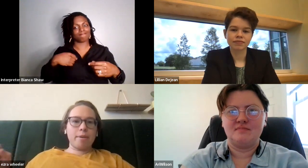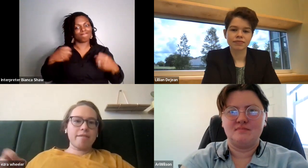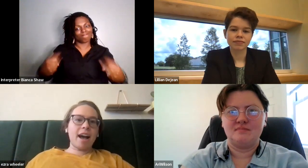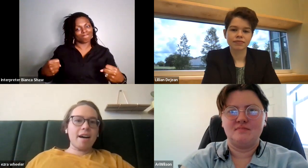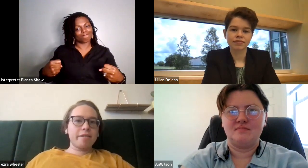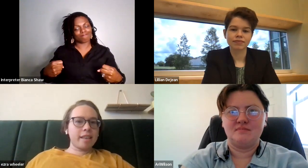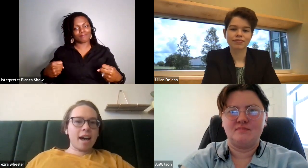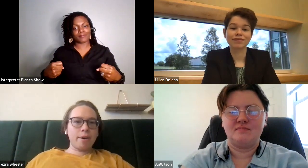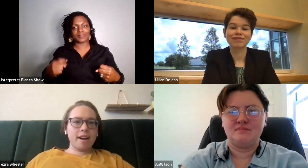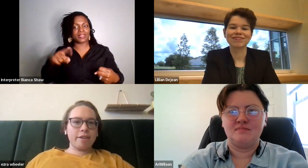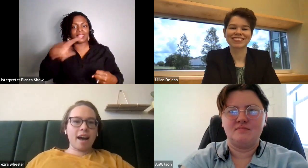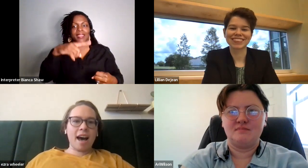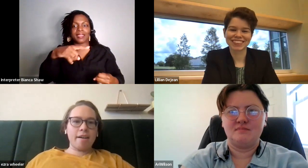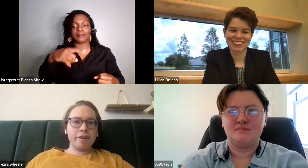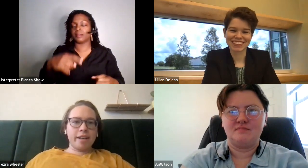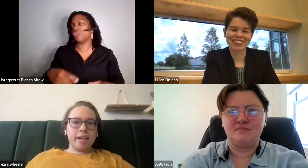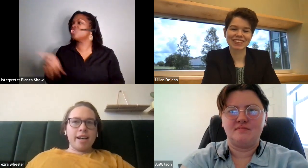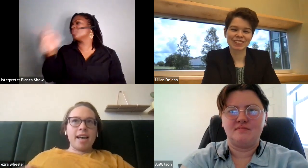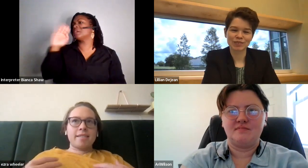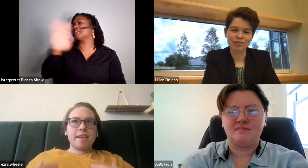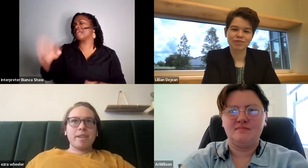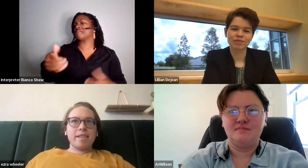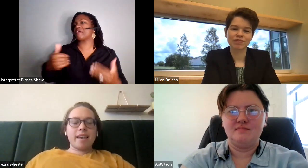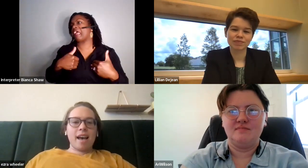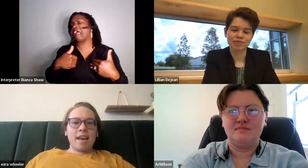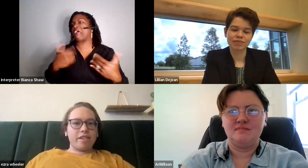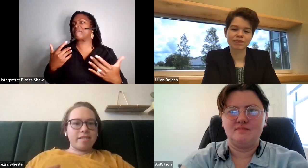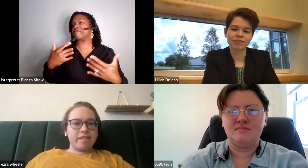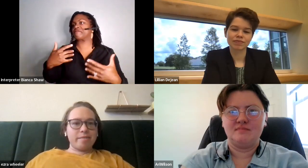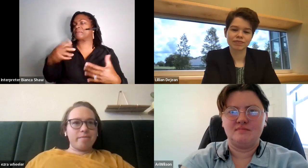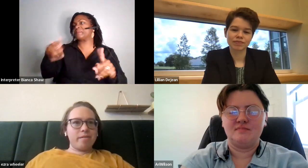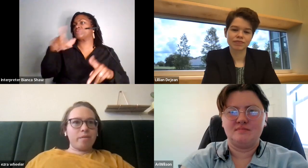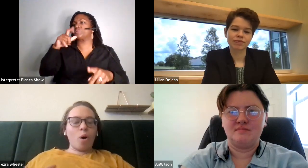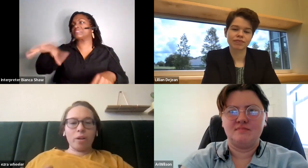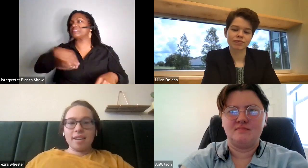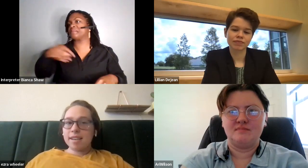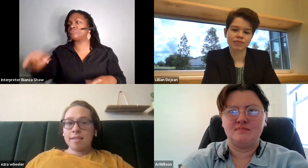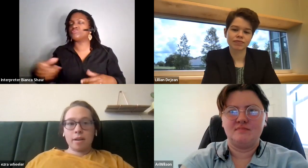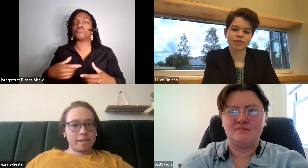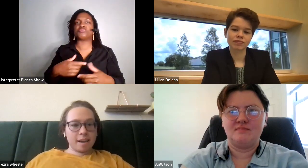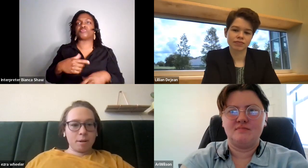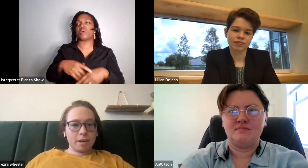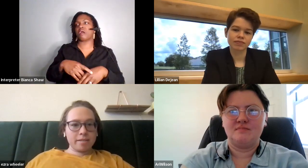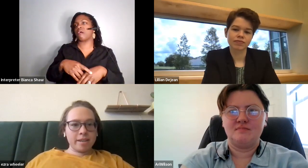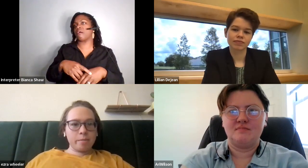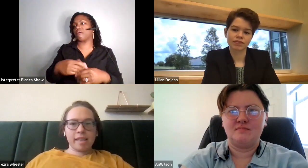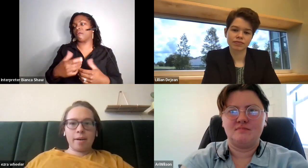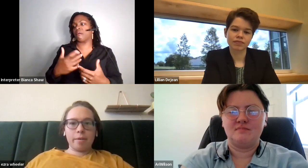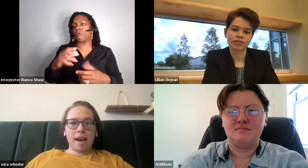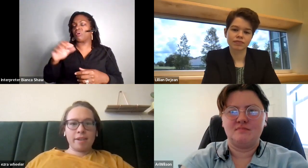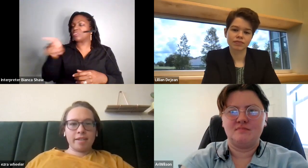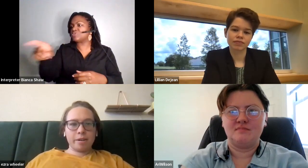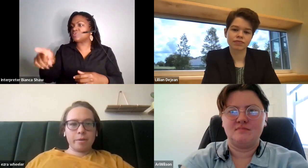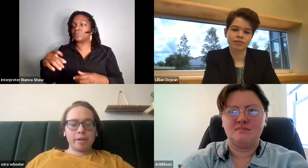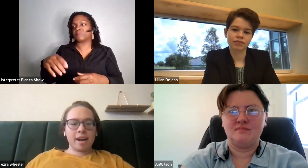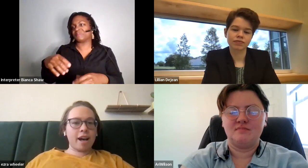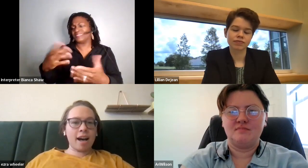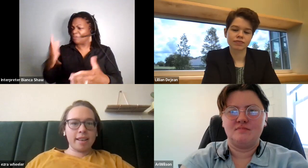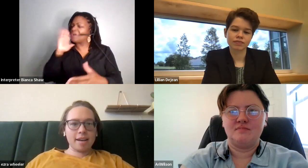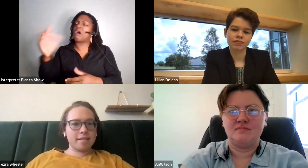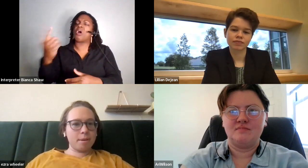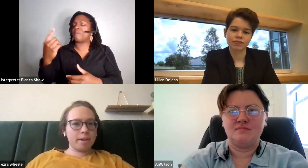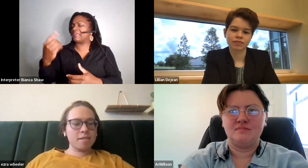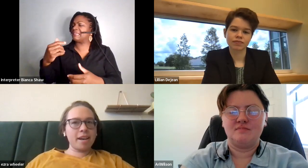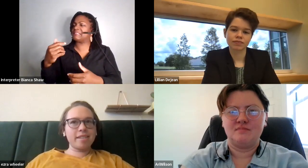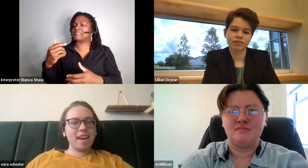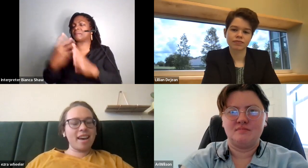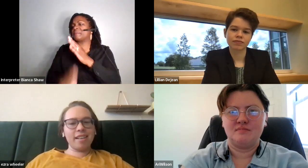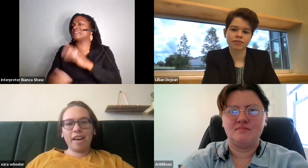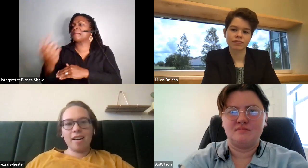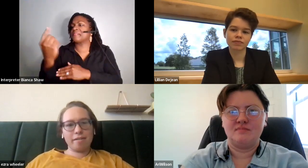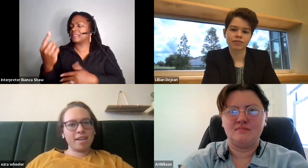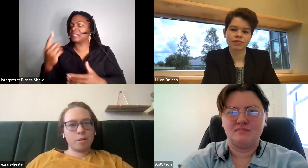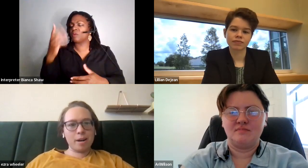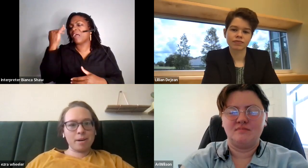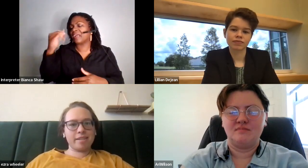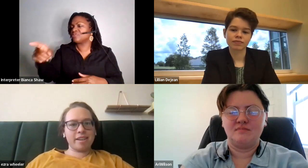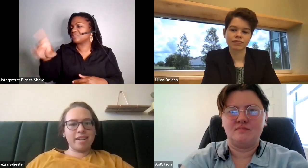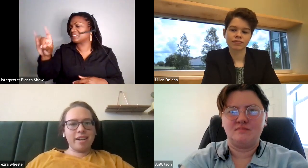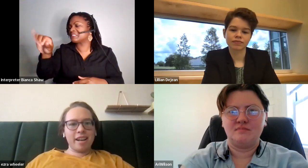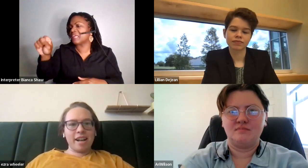I would never have that. I would never have acceptance and just wholeness as a disabled person, without having to kind of hide that disabled aspect and love as a queer person.